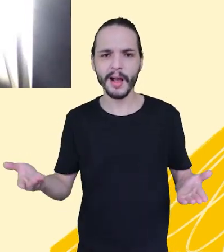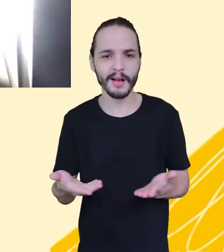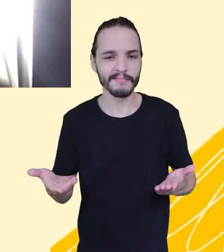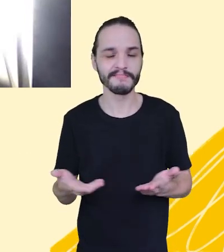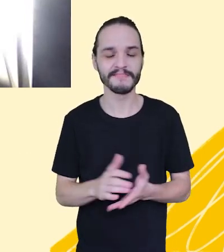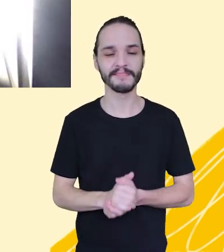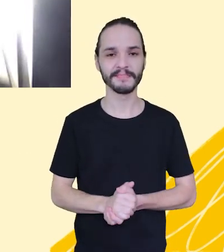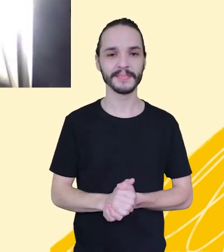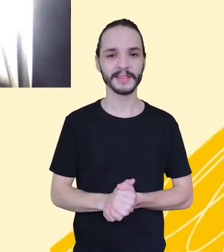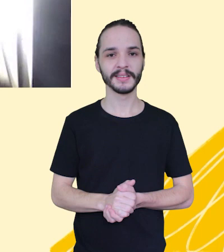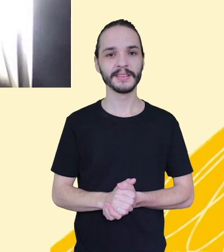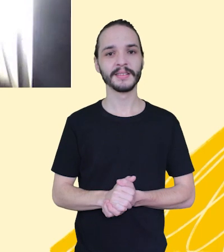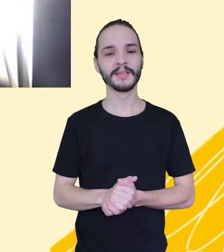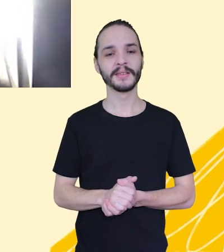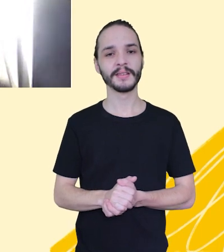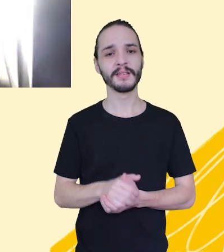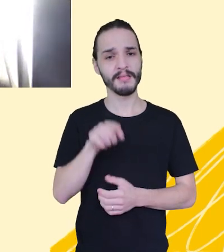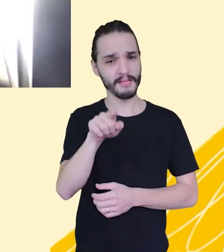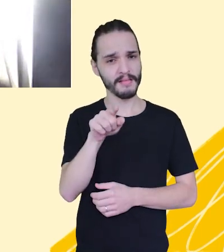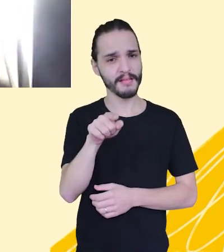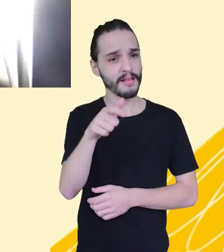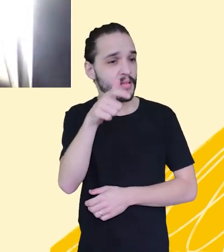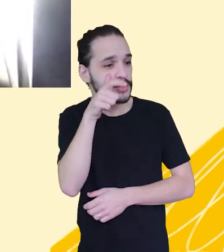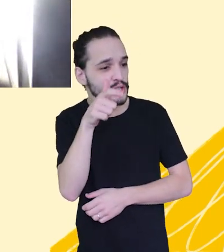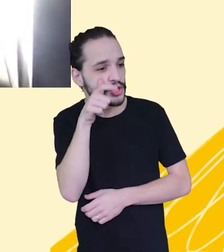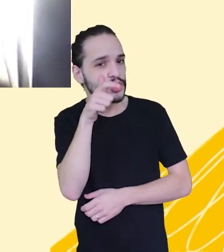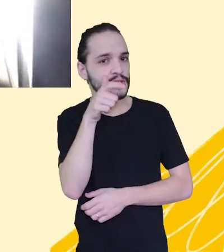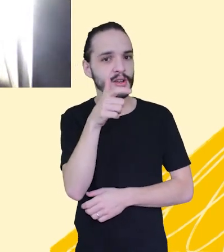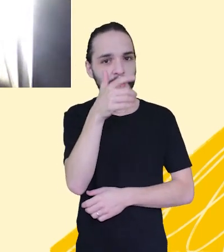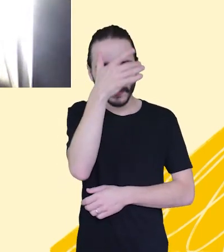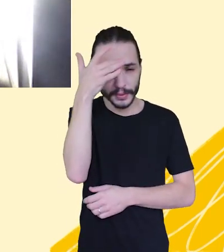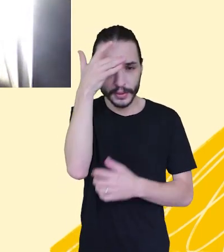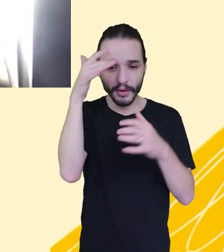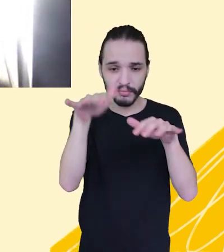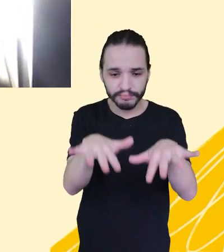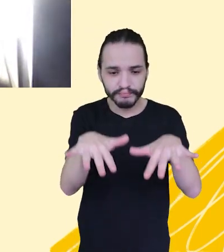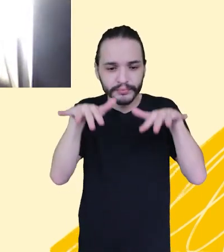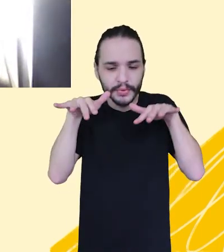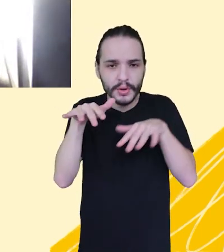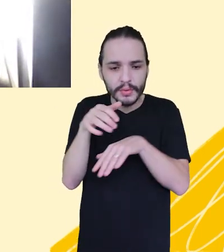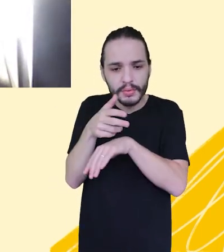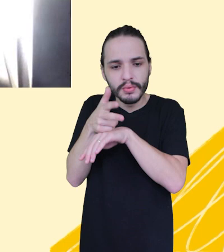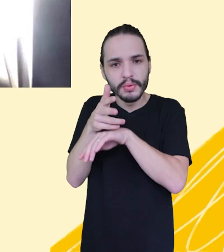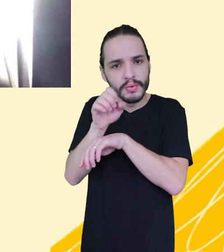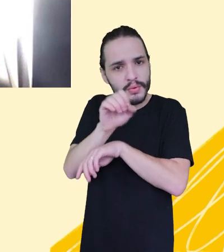that you as a viewer, as someone who is in cinema, just follow what you see.